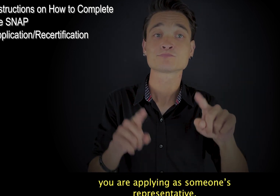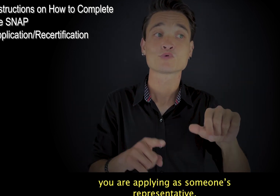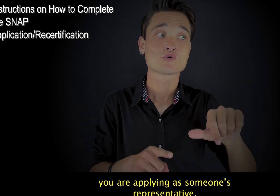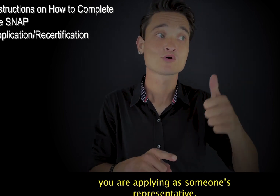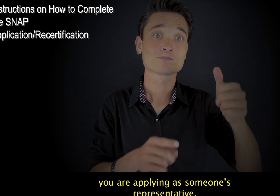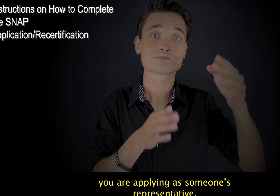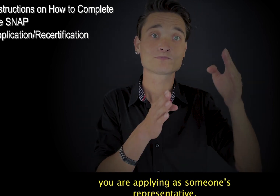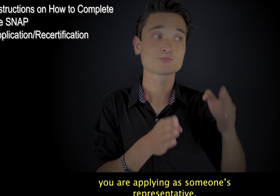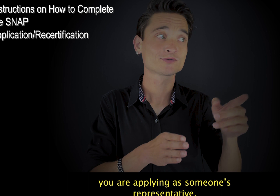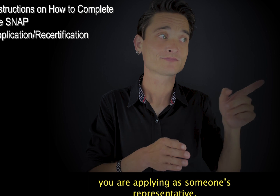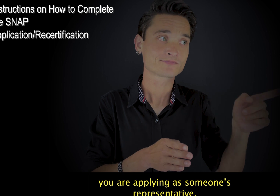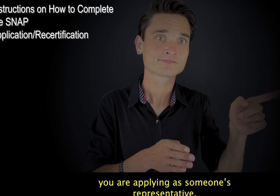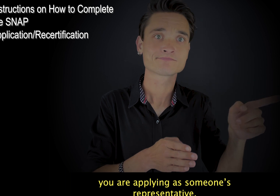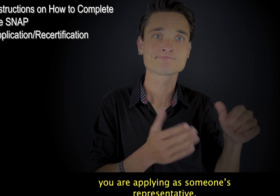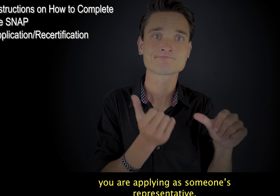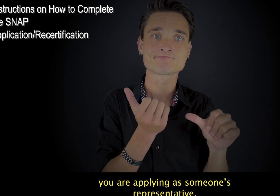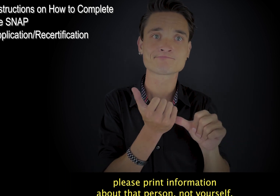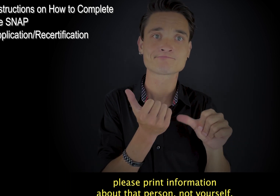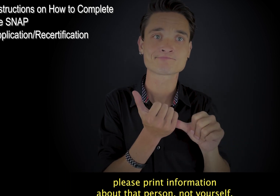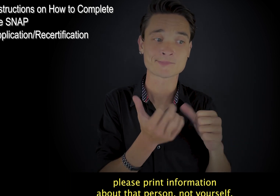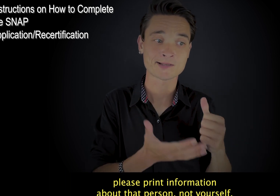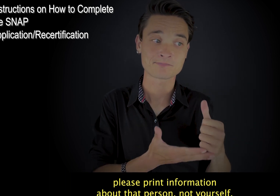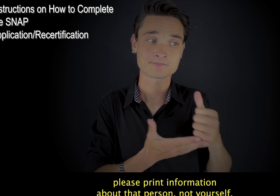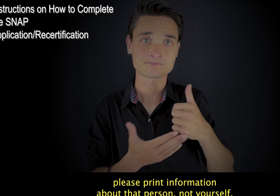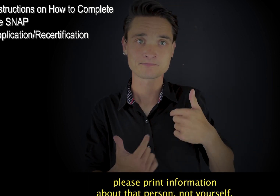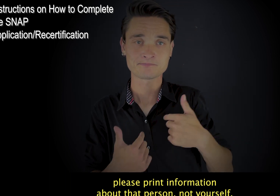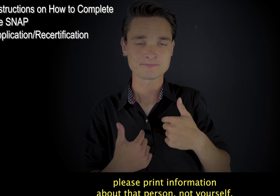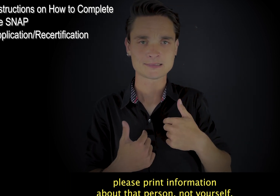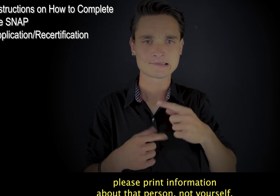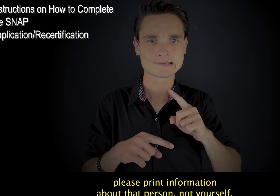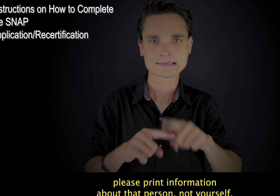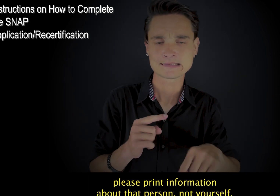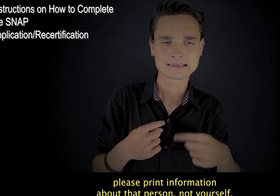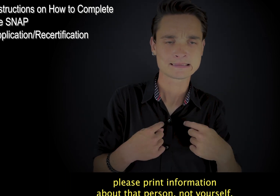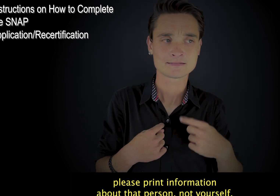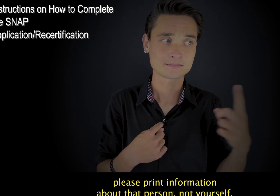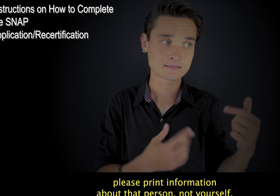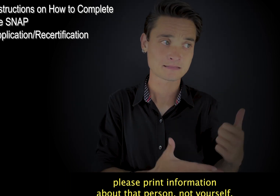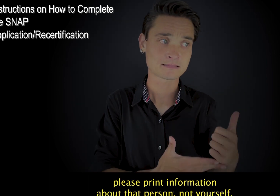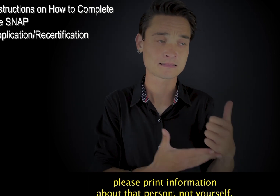you are applying as someone’s representative, please print information about that person, not yourself.